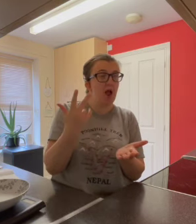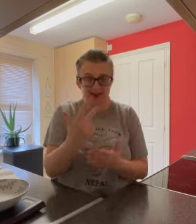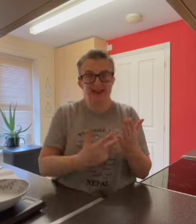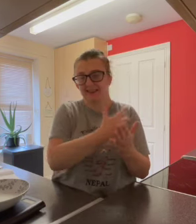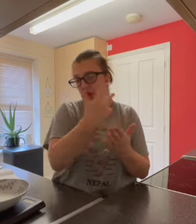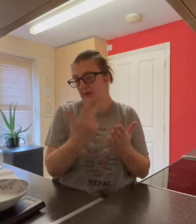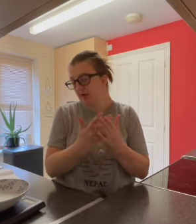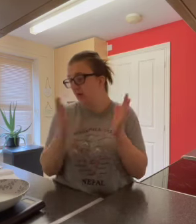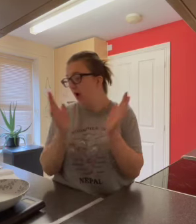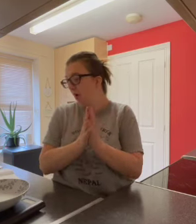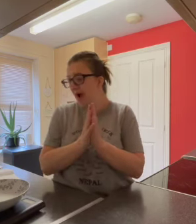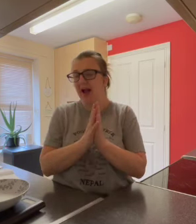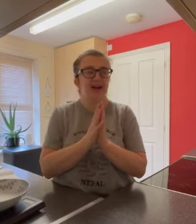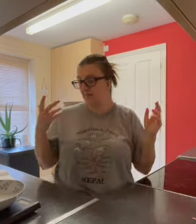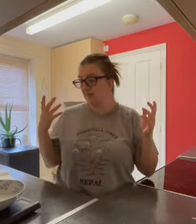for 8 hour...